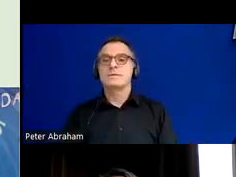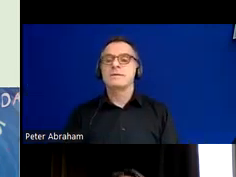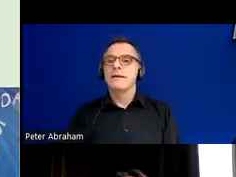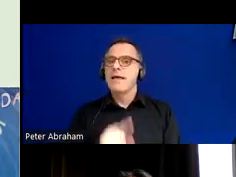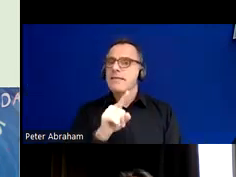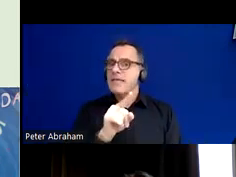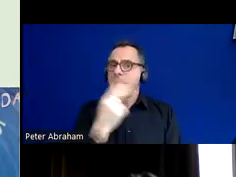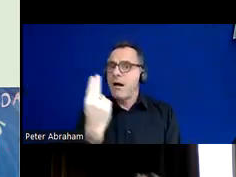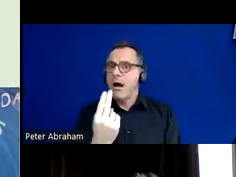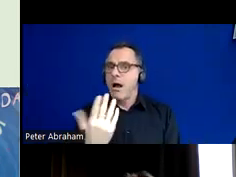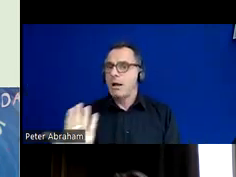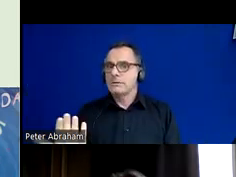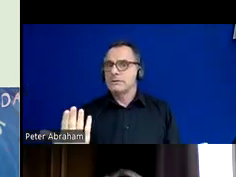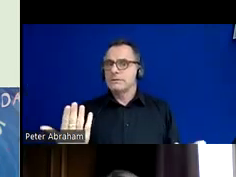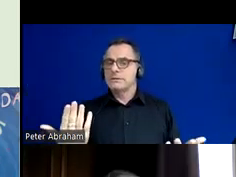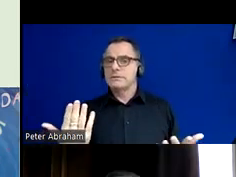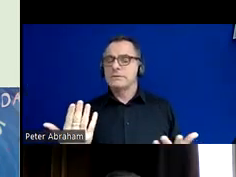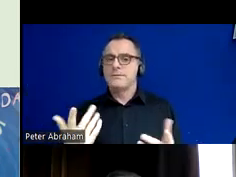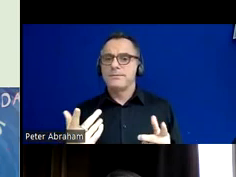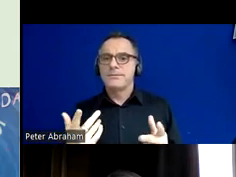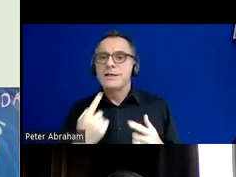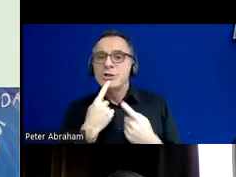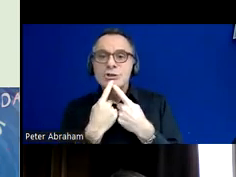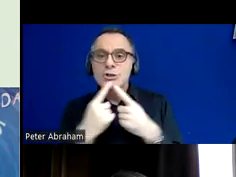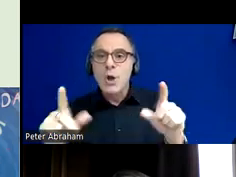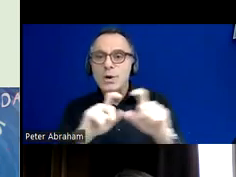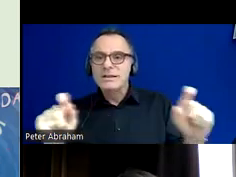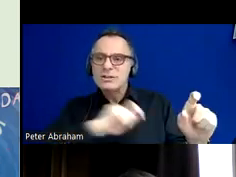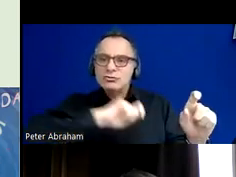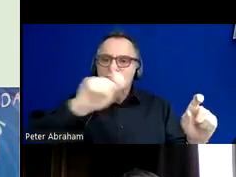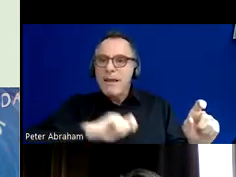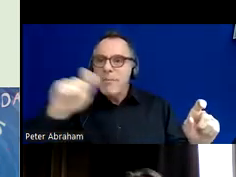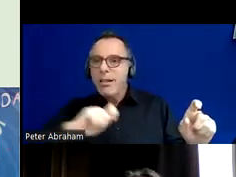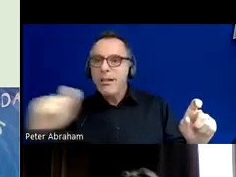Some of them are slogans that are scribbled on cardboard and they are equally important,